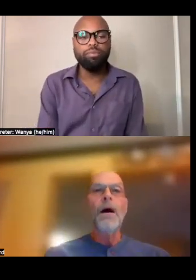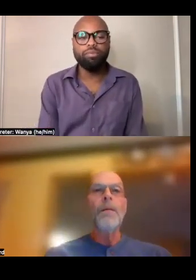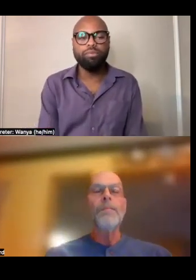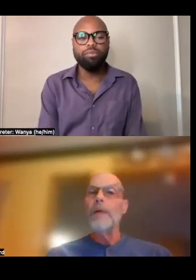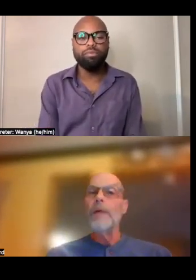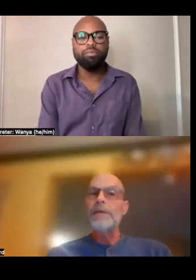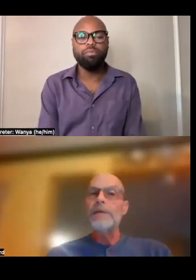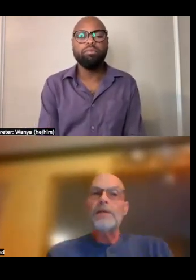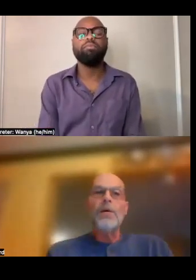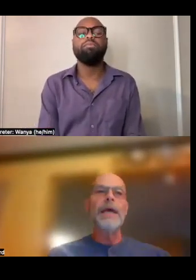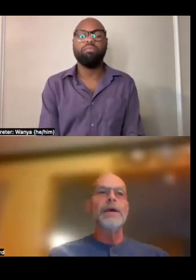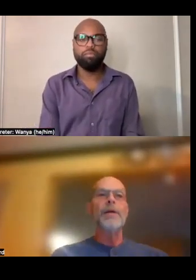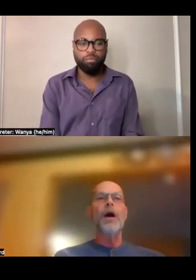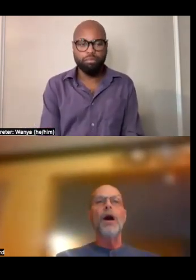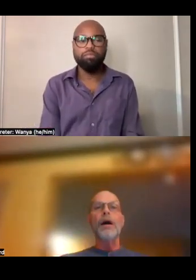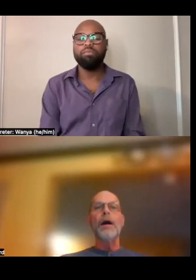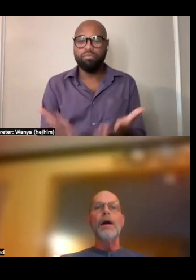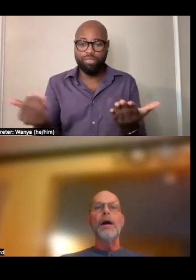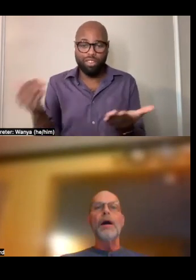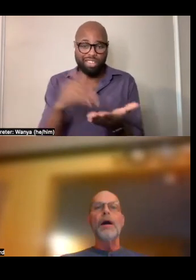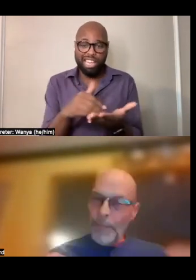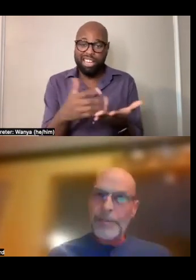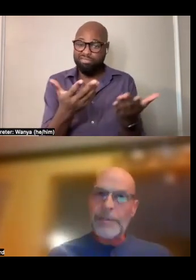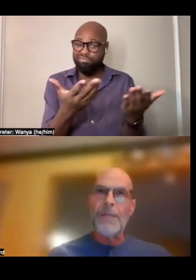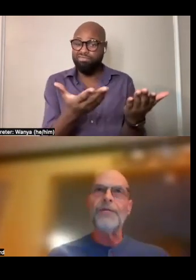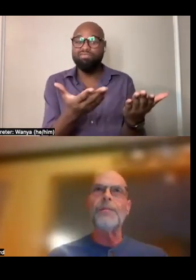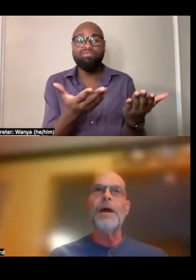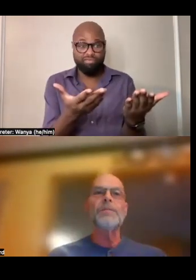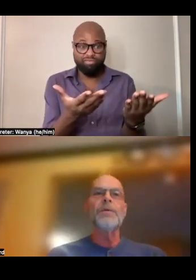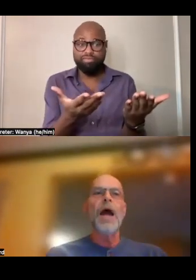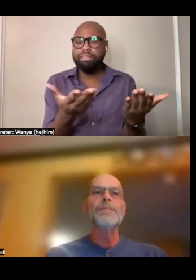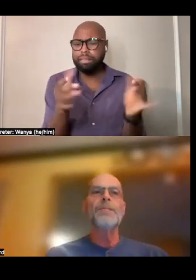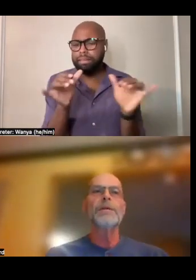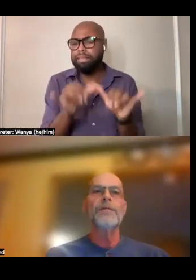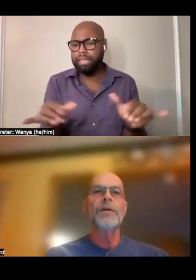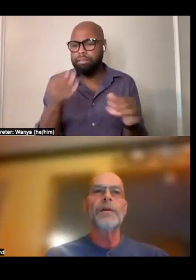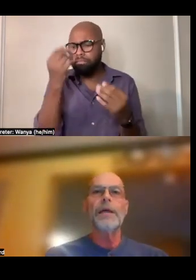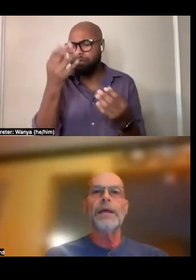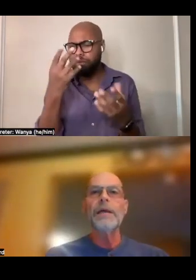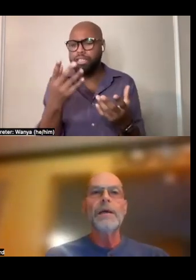Again, here we are. Some of the same information perhaps put differently.